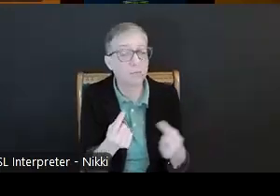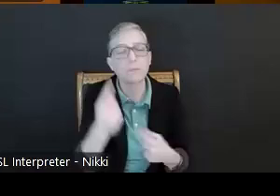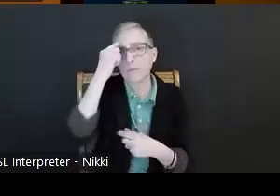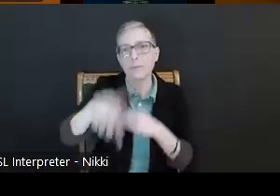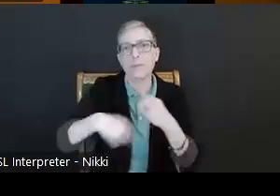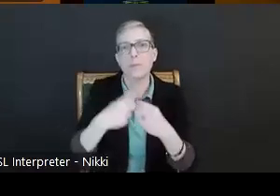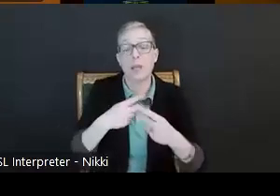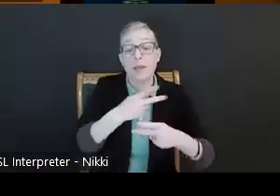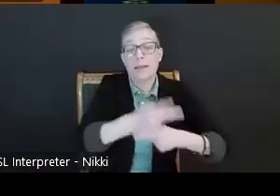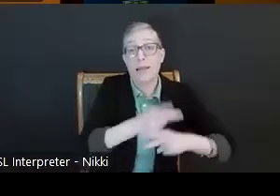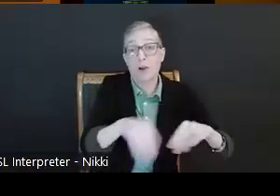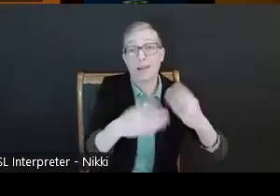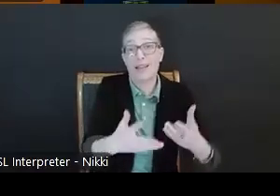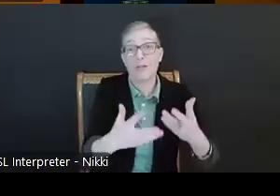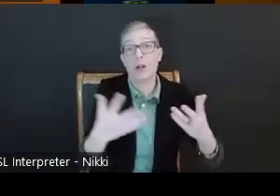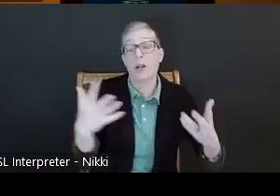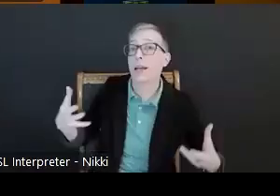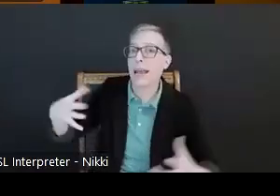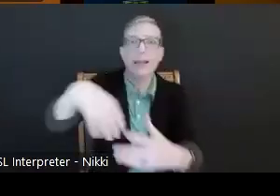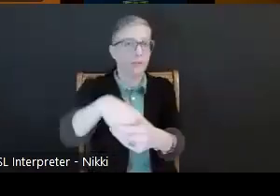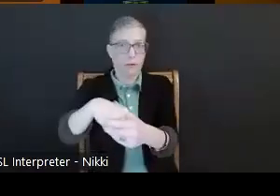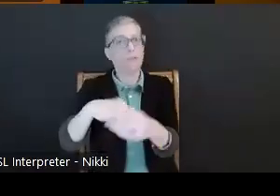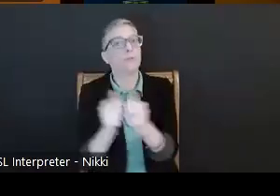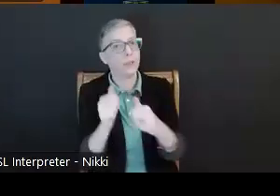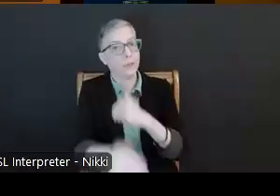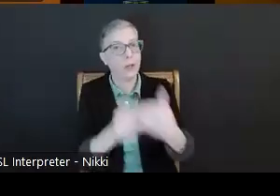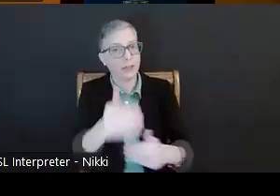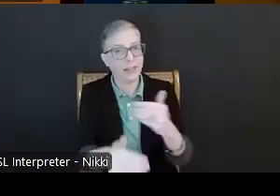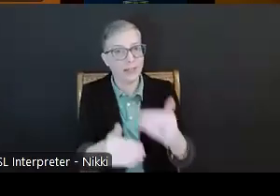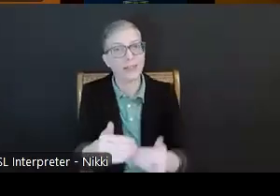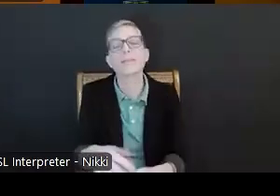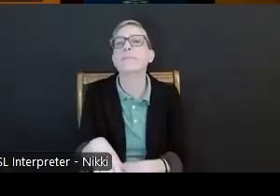the process so even with some of the dietic interventions I shared earlier you know we